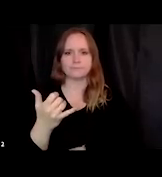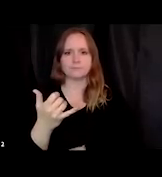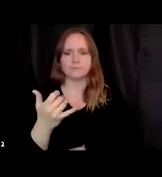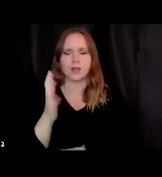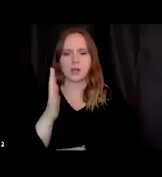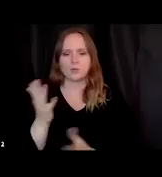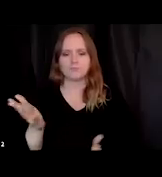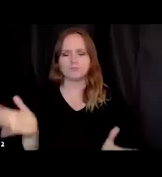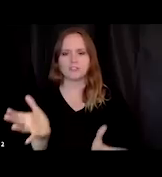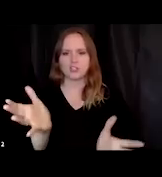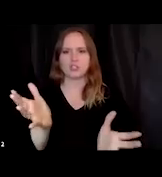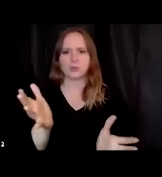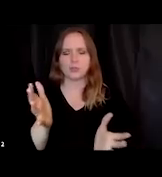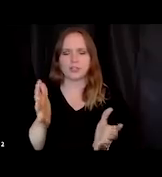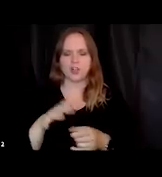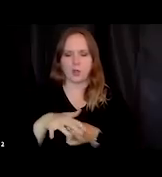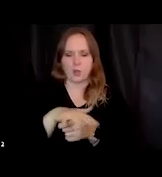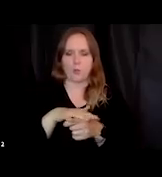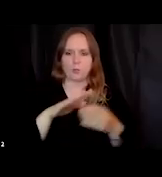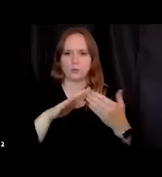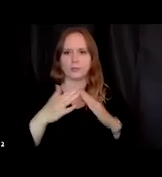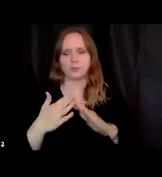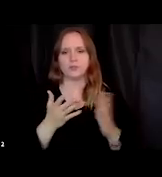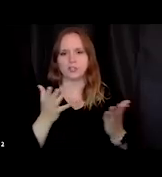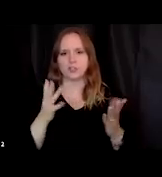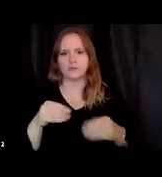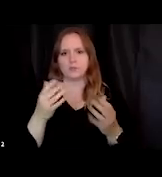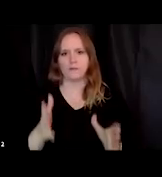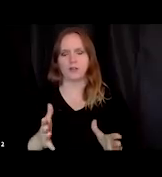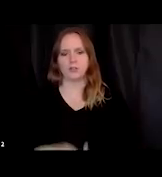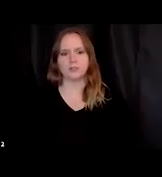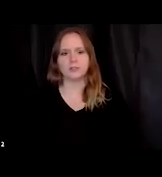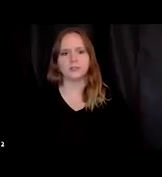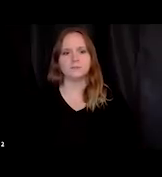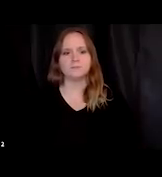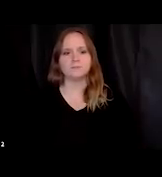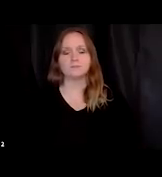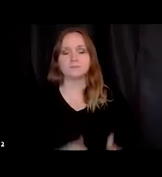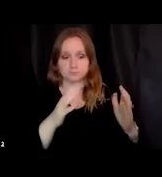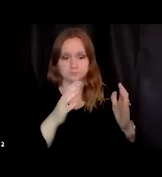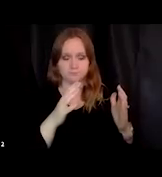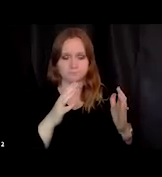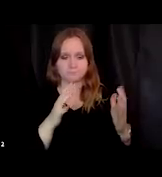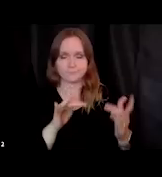community services and providers as well. Housing lawyers again as we spoke about eviction,